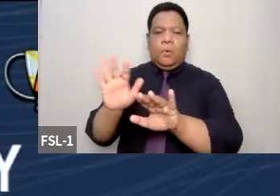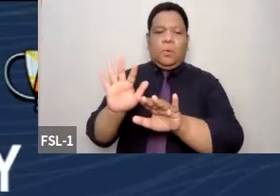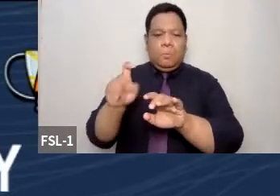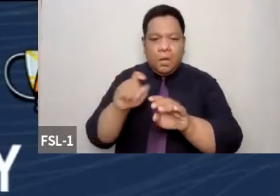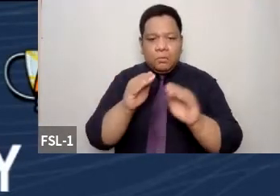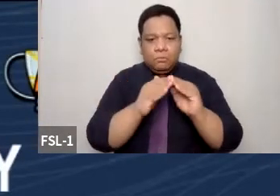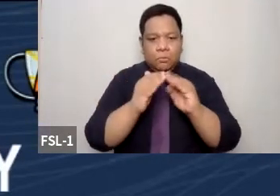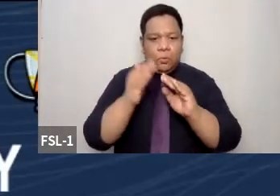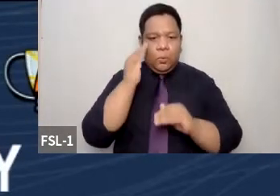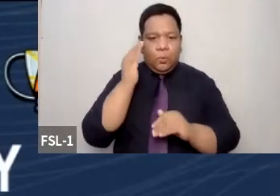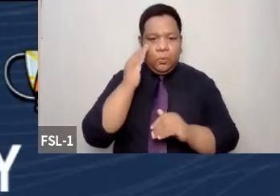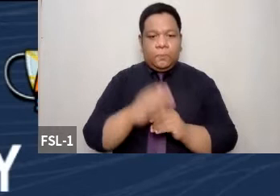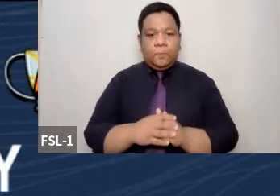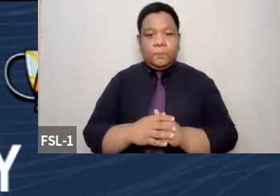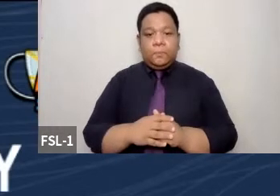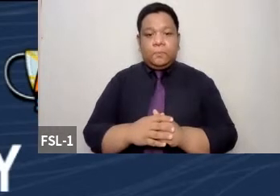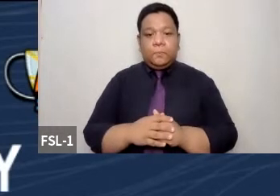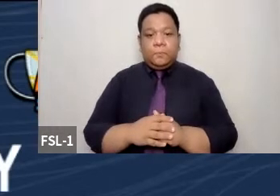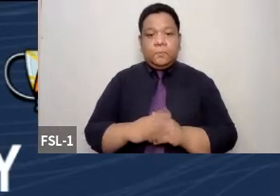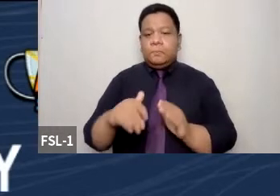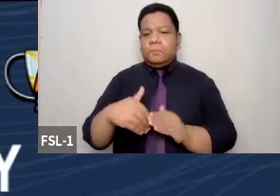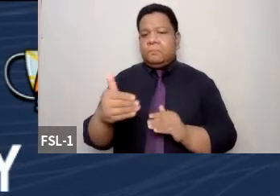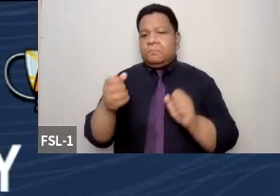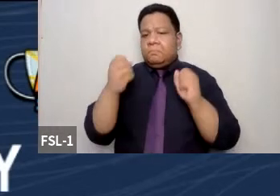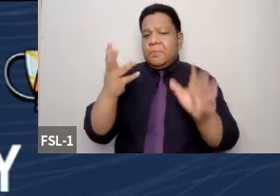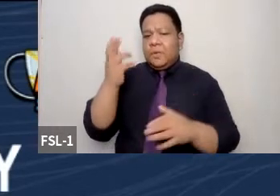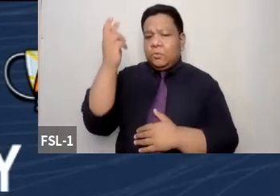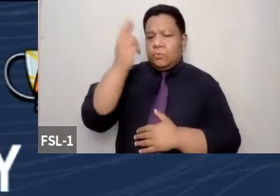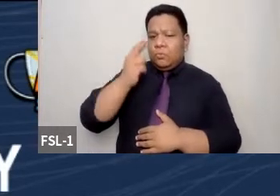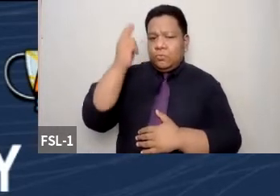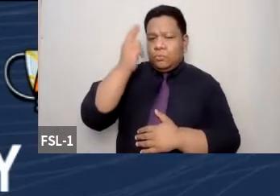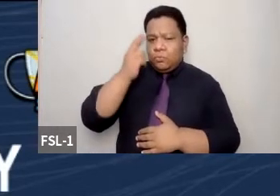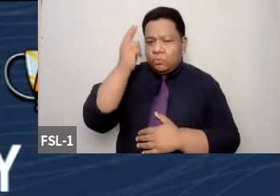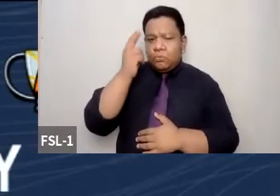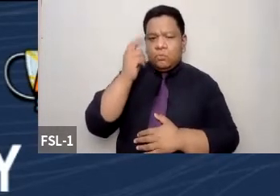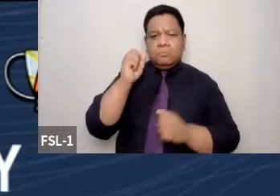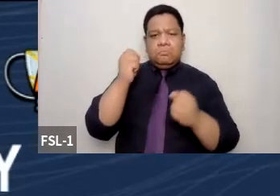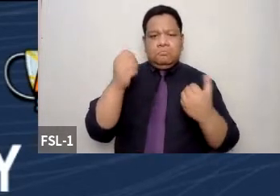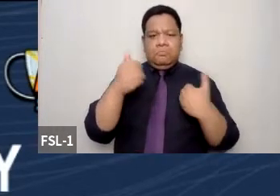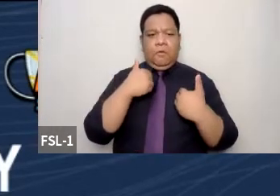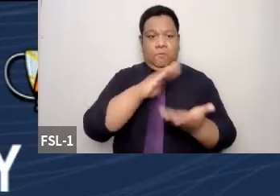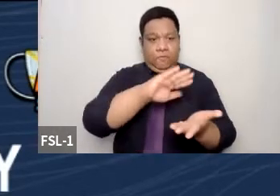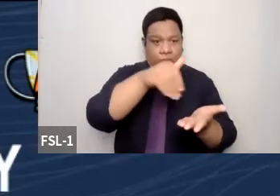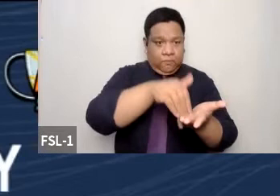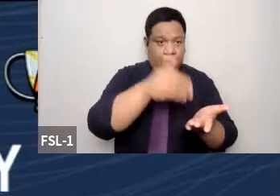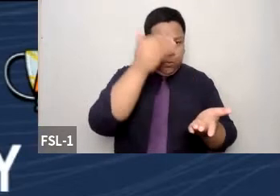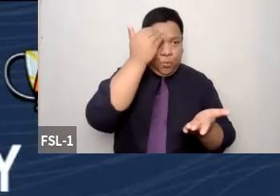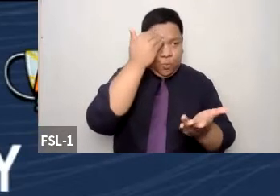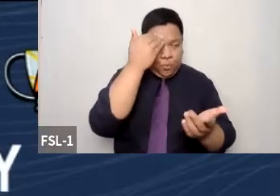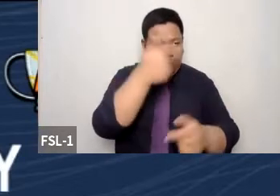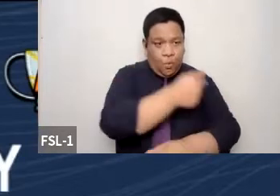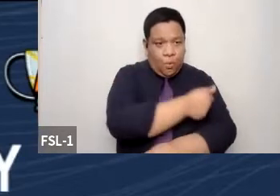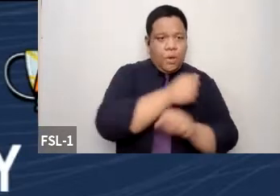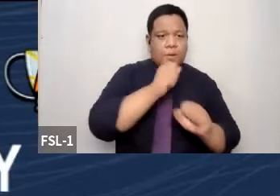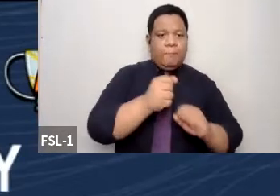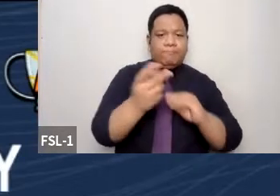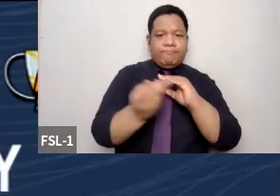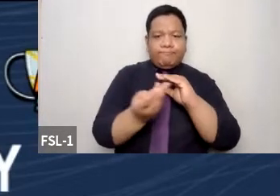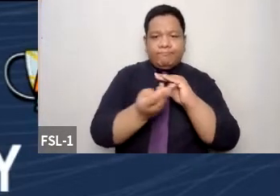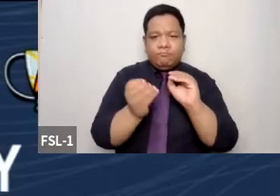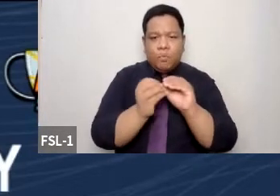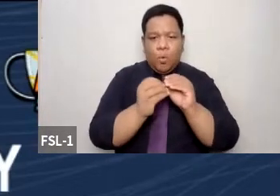So there are many reasons that make the fixed site better to accommodate more vaccinees.